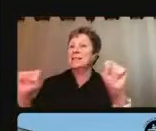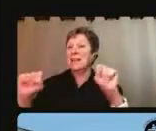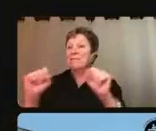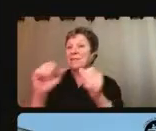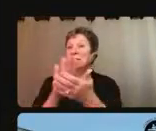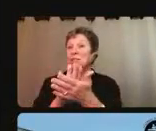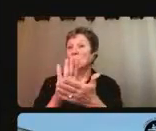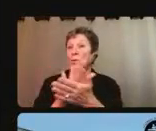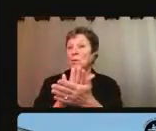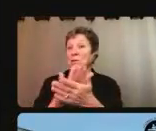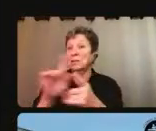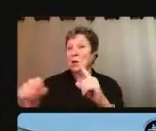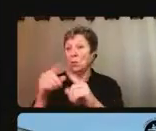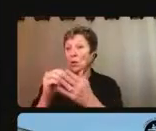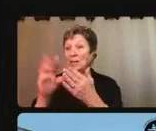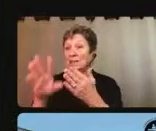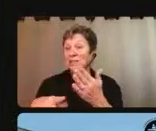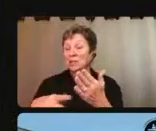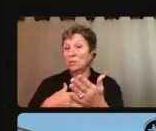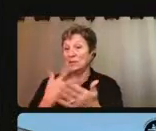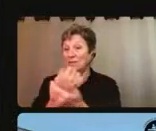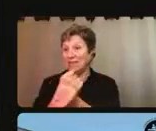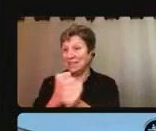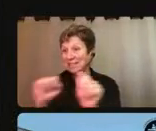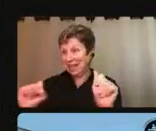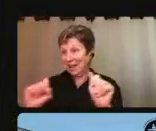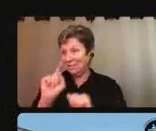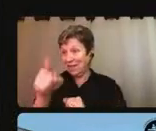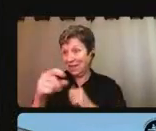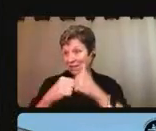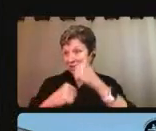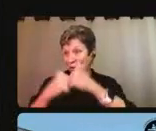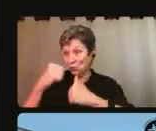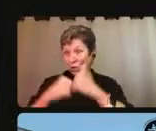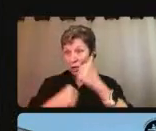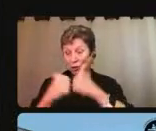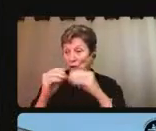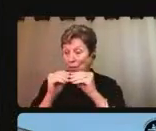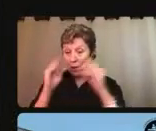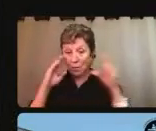TO REACH FOR ME TO PROVIDE SAFE